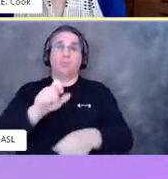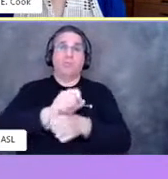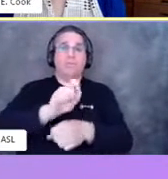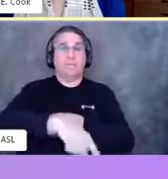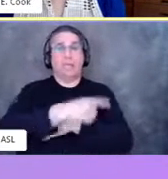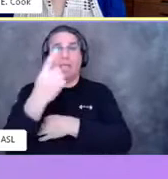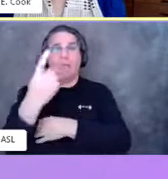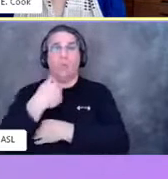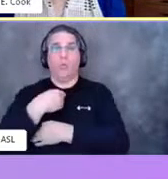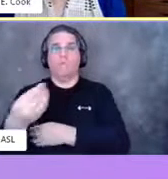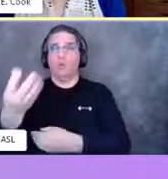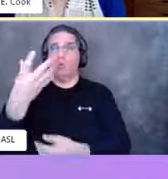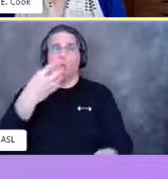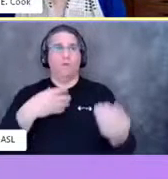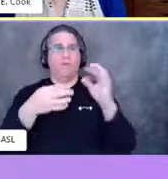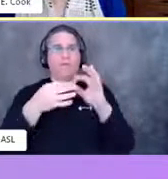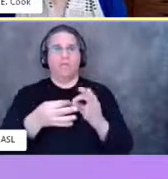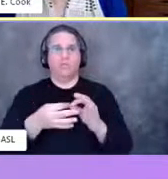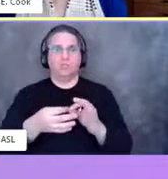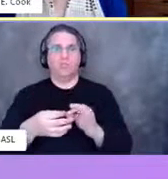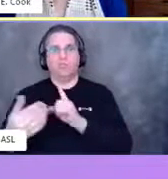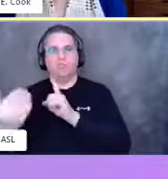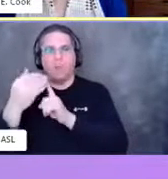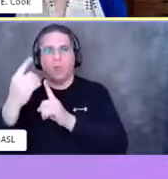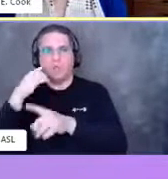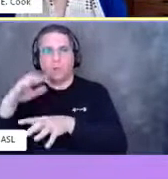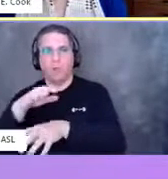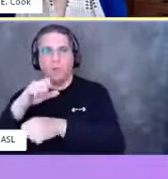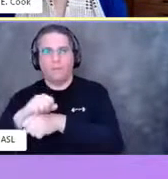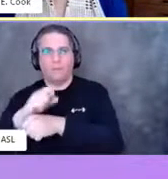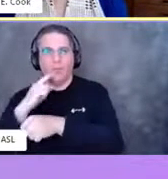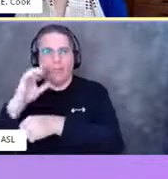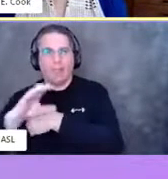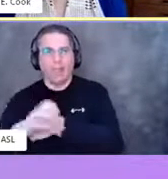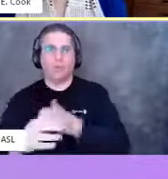hey here's a new calendar appointment here's some new emails this thing has been done with this message